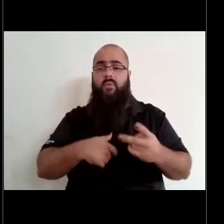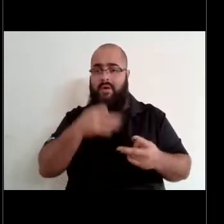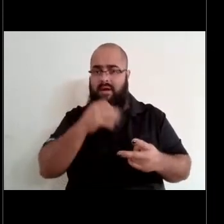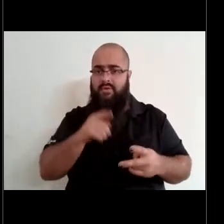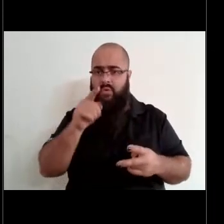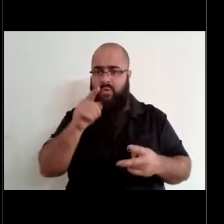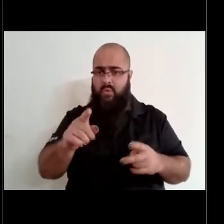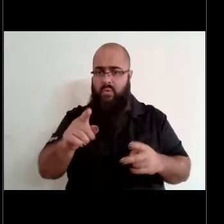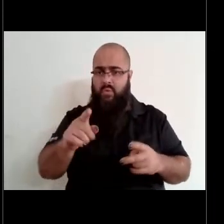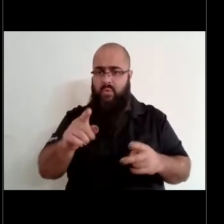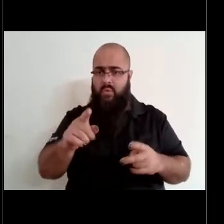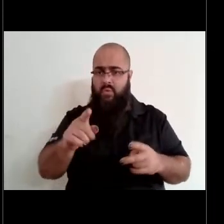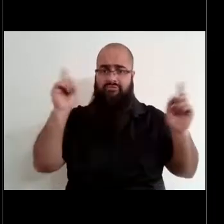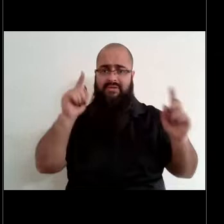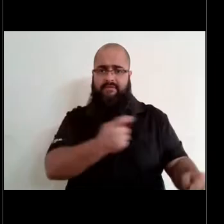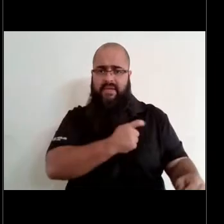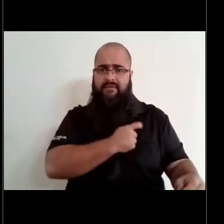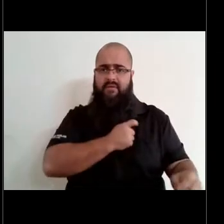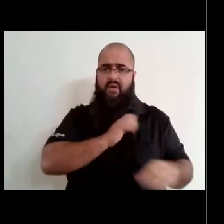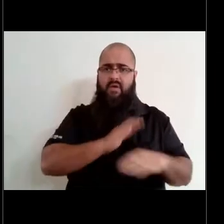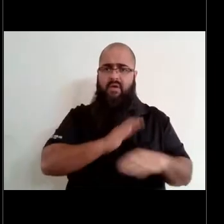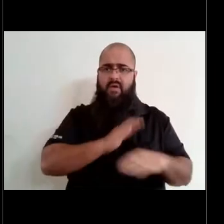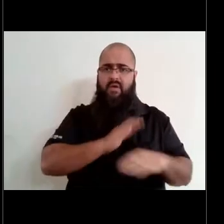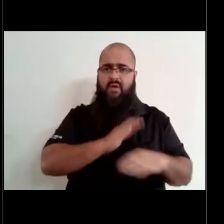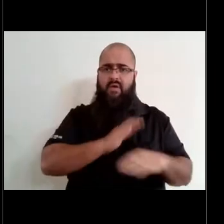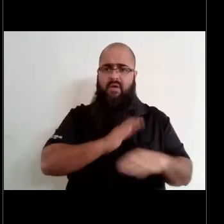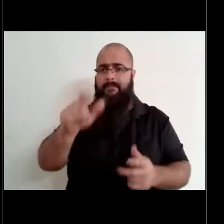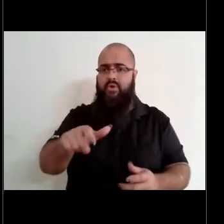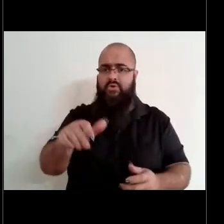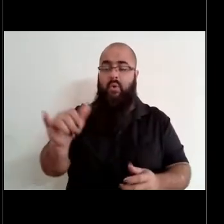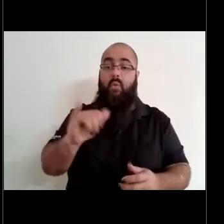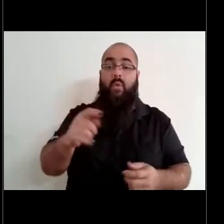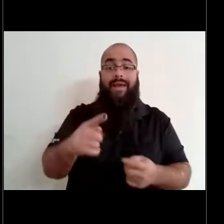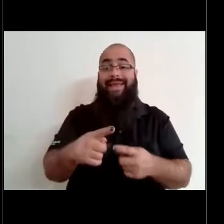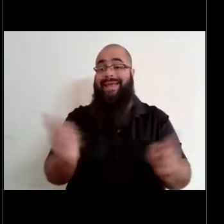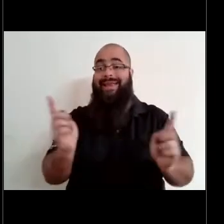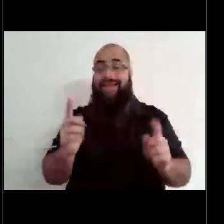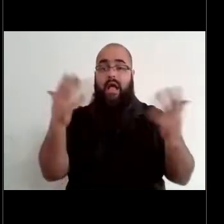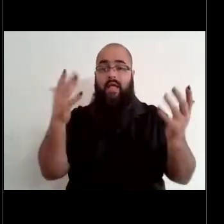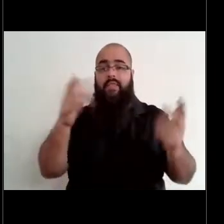have the mental health support workers who can provide that more specific mental health support.